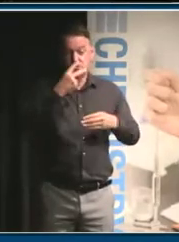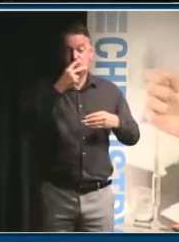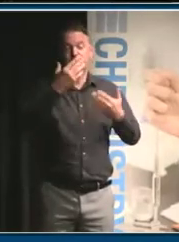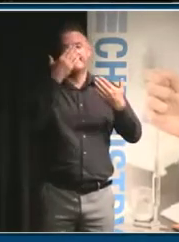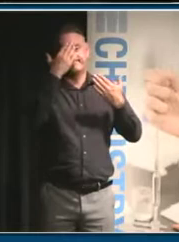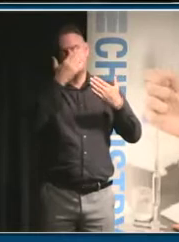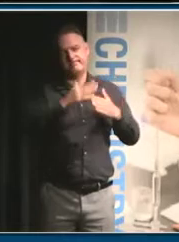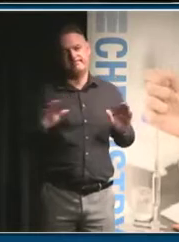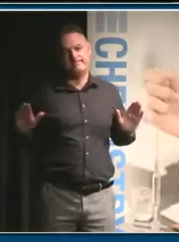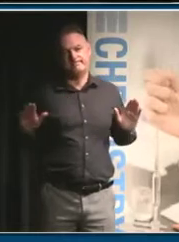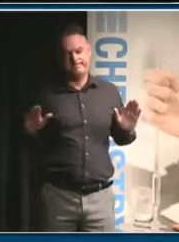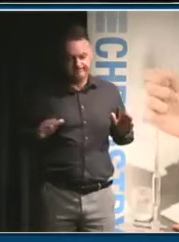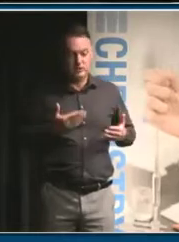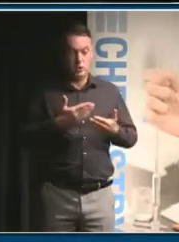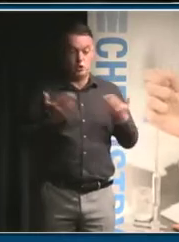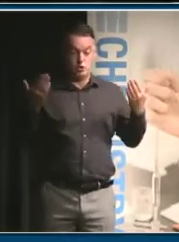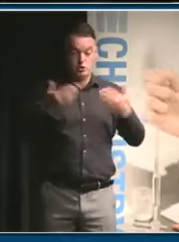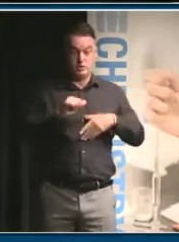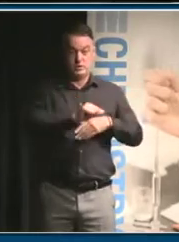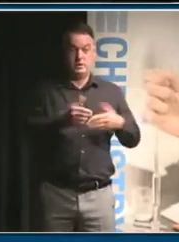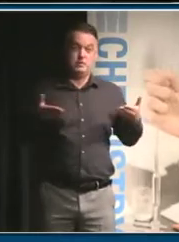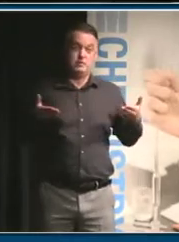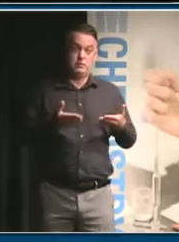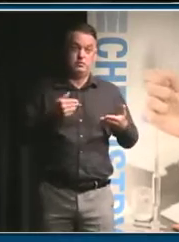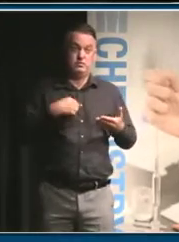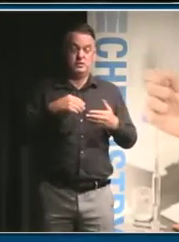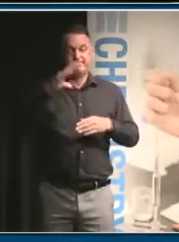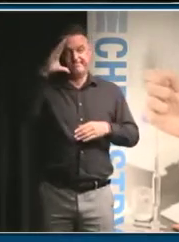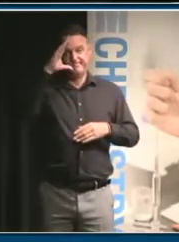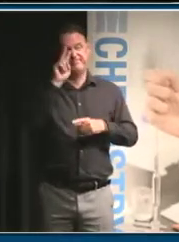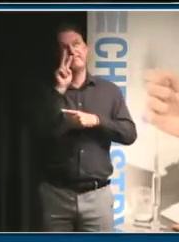The night of his funeral, I’m lying in bed staring at the ceiling, asking myself